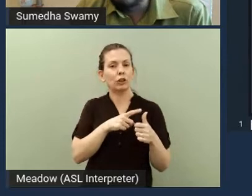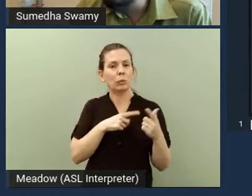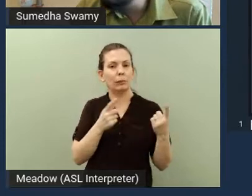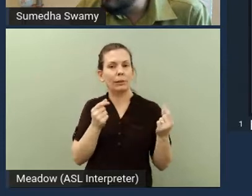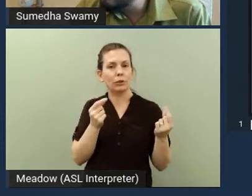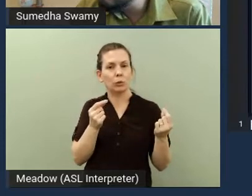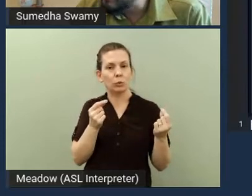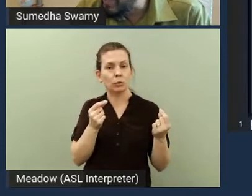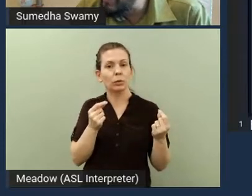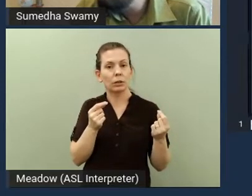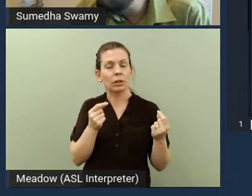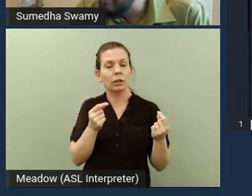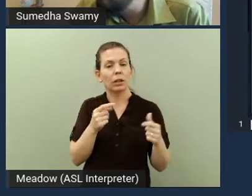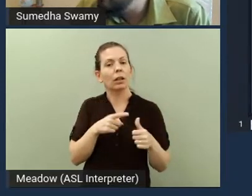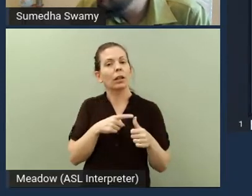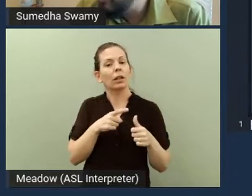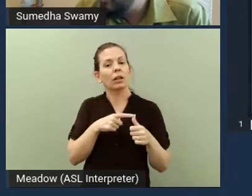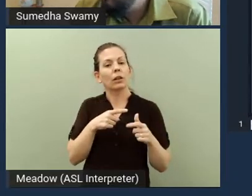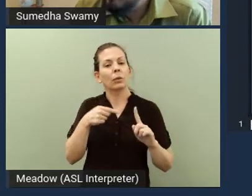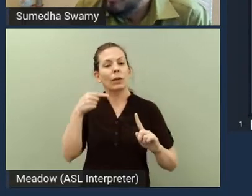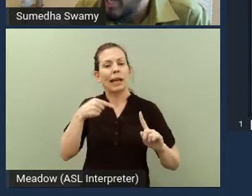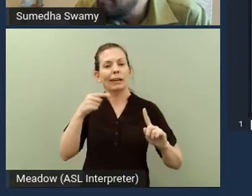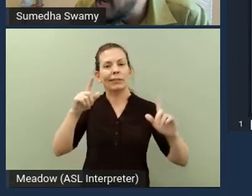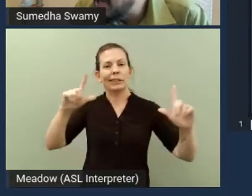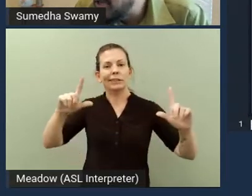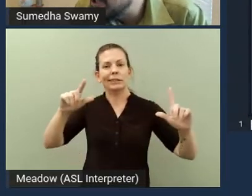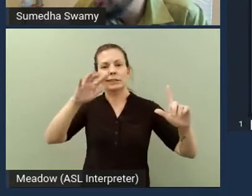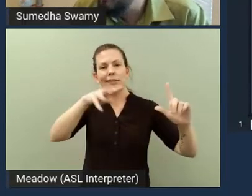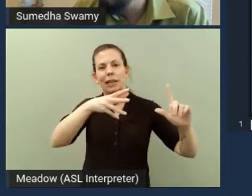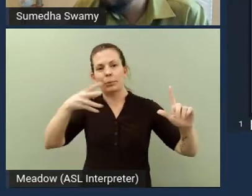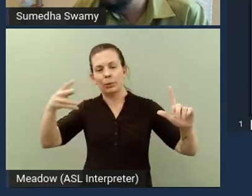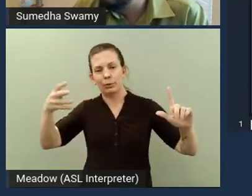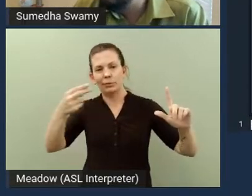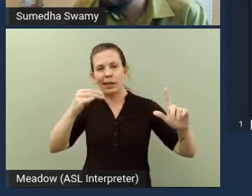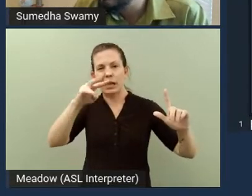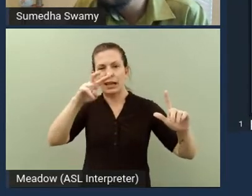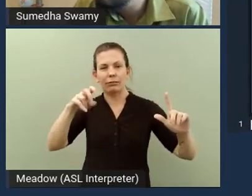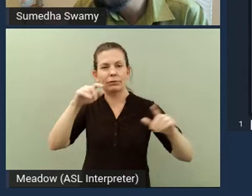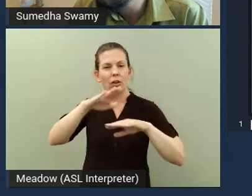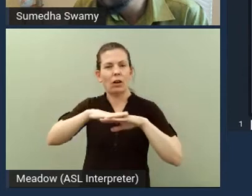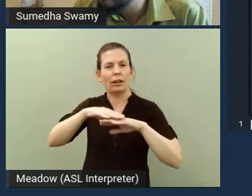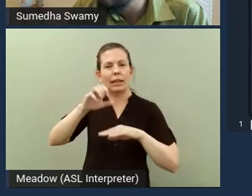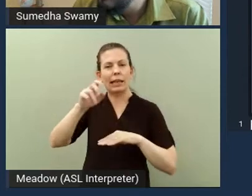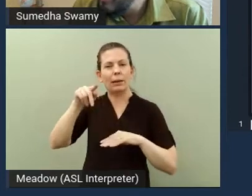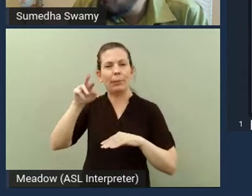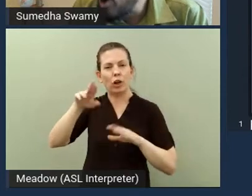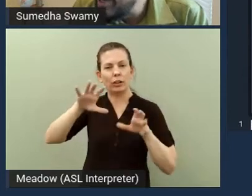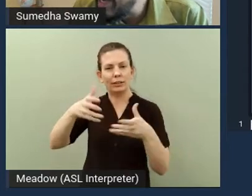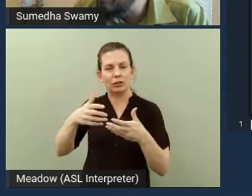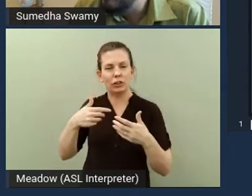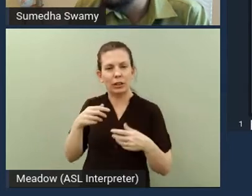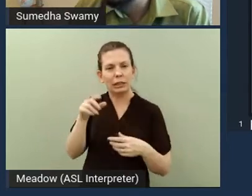there is a hive table. There's a hive database on the EMR cluster. And I wanna figure out, okay, what database is